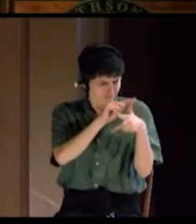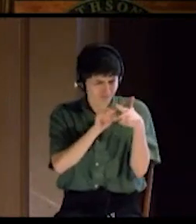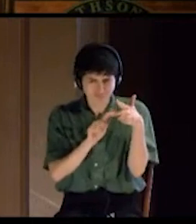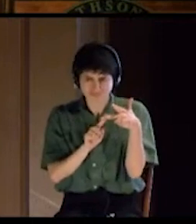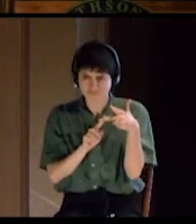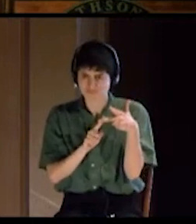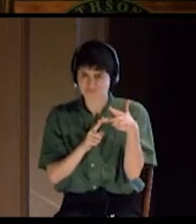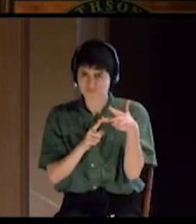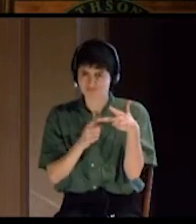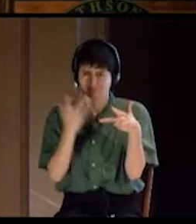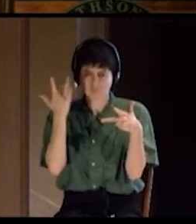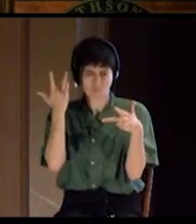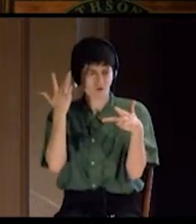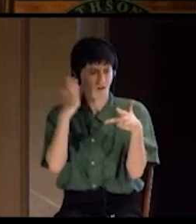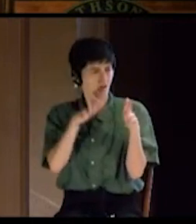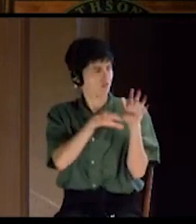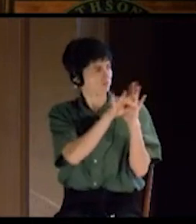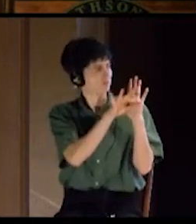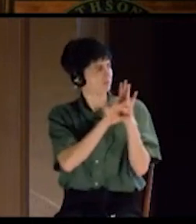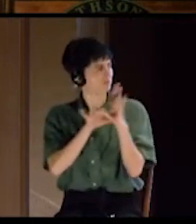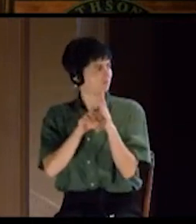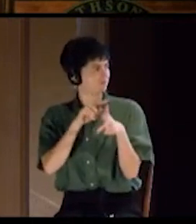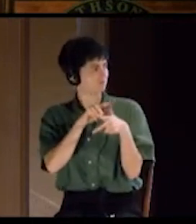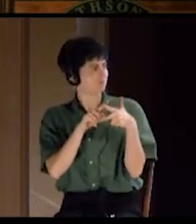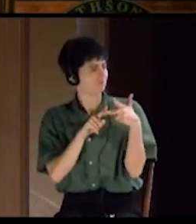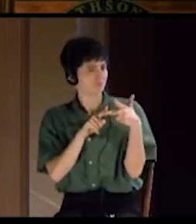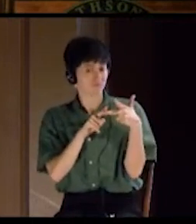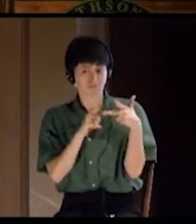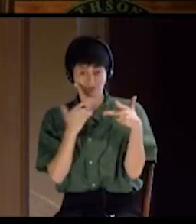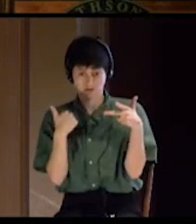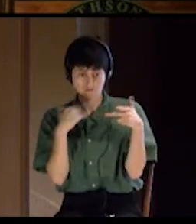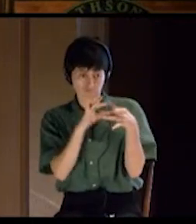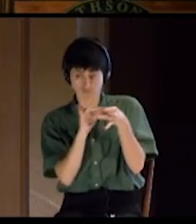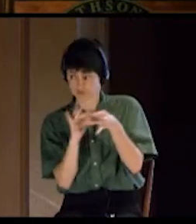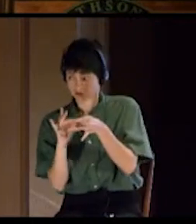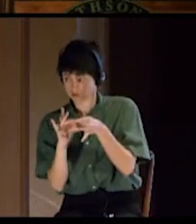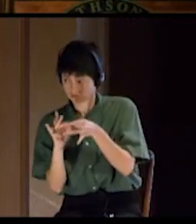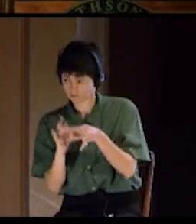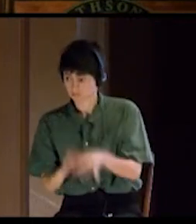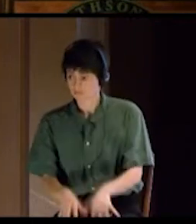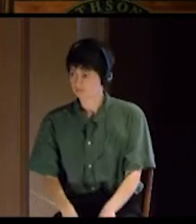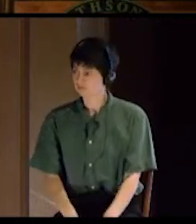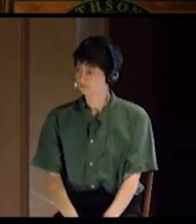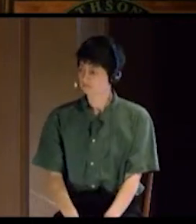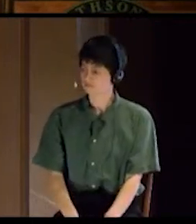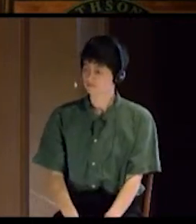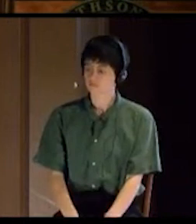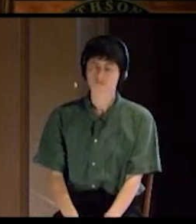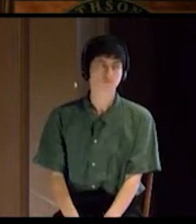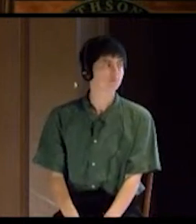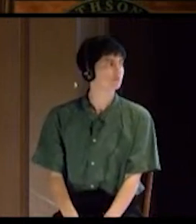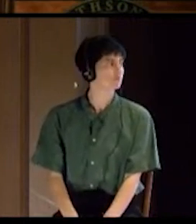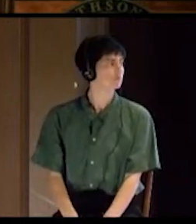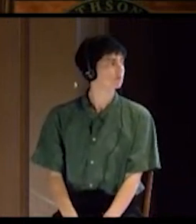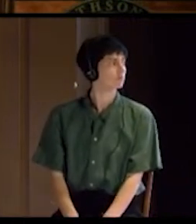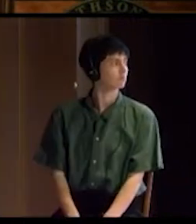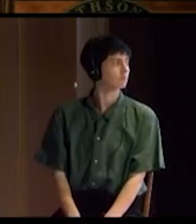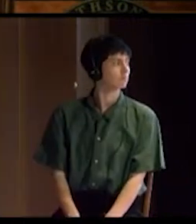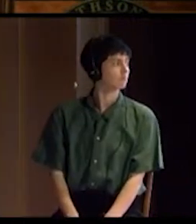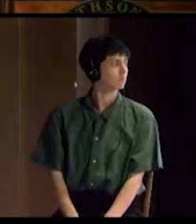and how they relate to each other? Yeah, so I will say my initial goal in doing research wasn't to understand how species persisted.